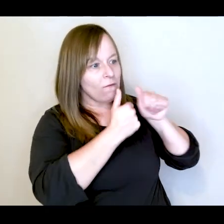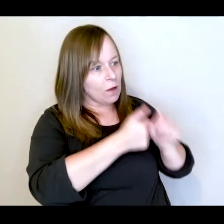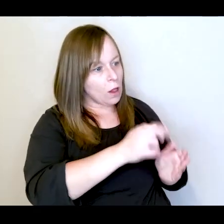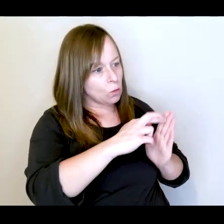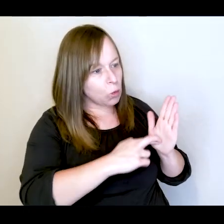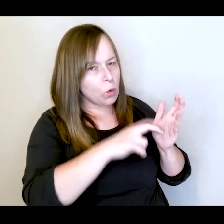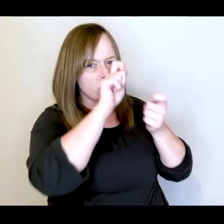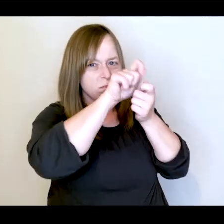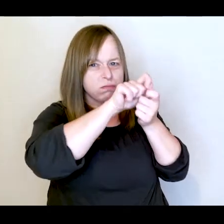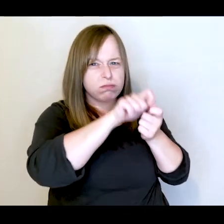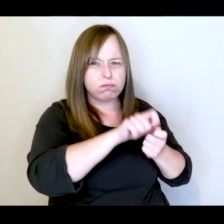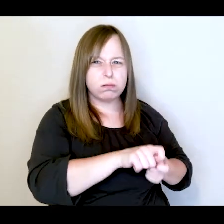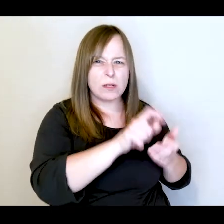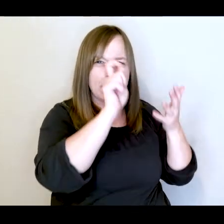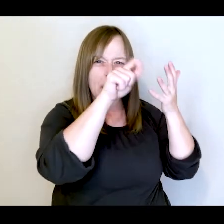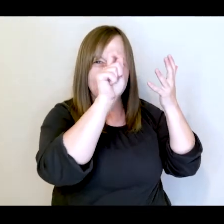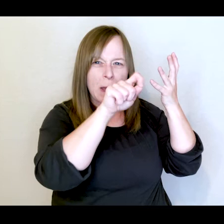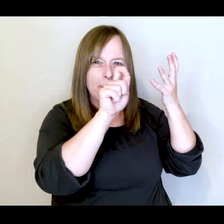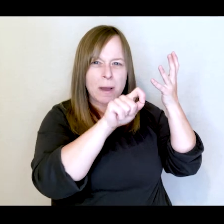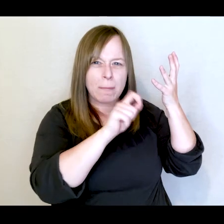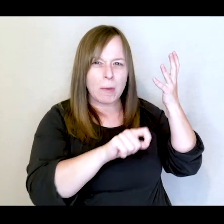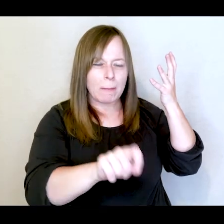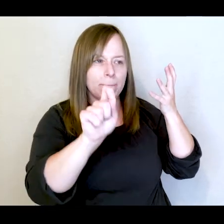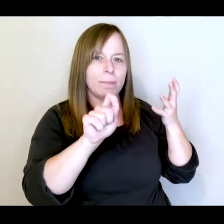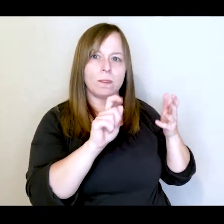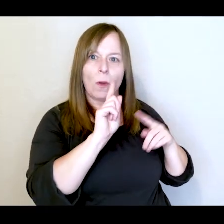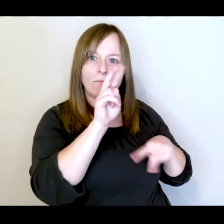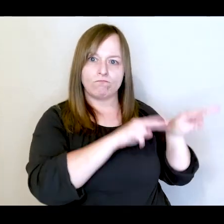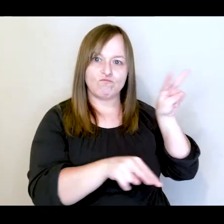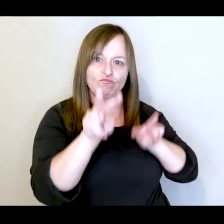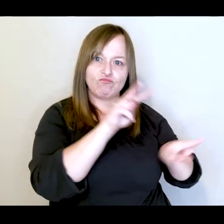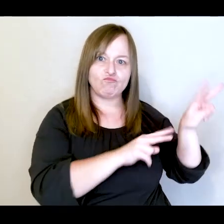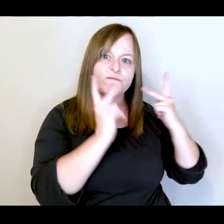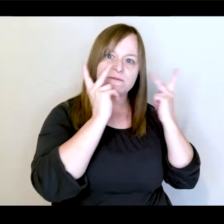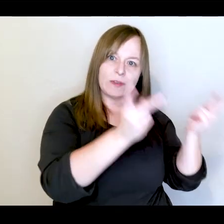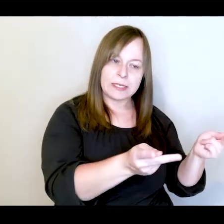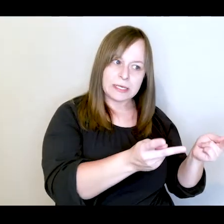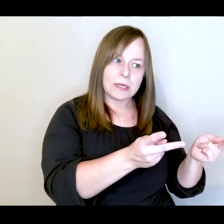very detailed list of every regulation that they go through. Violations are